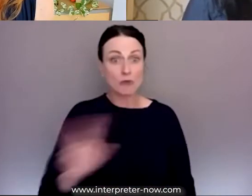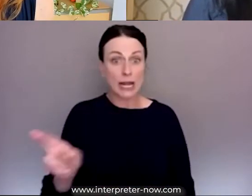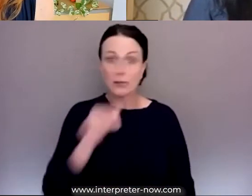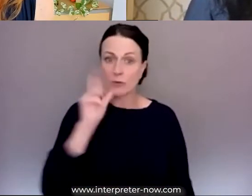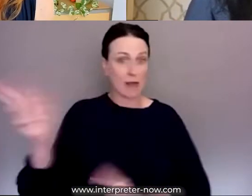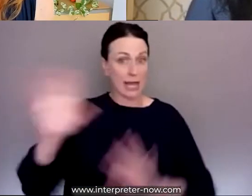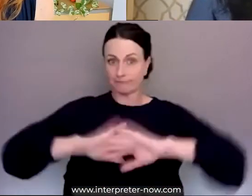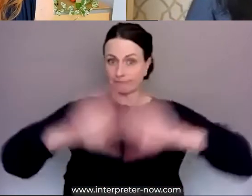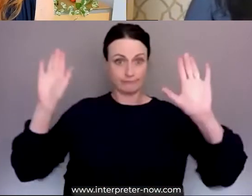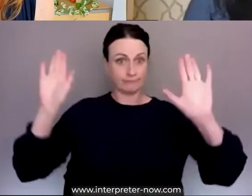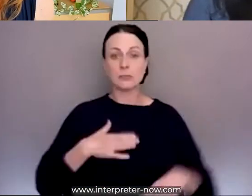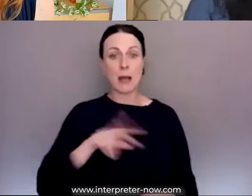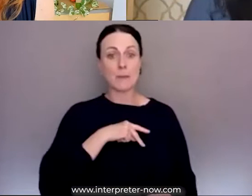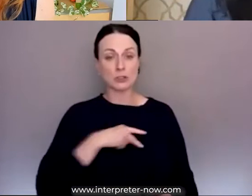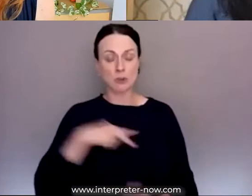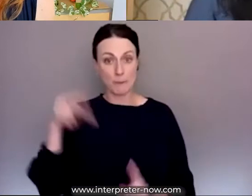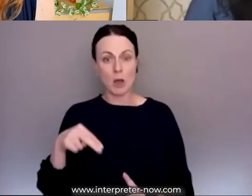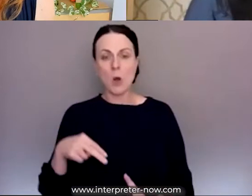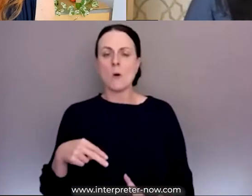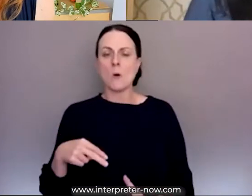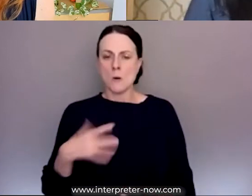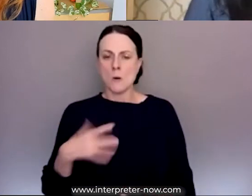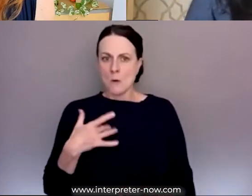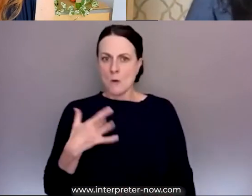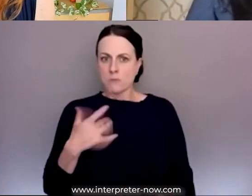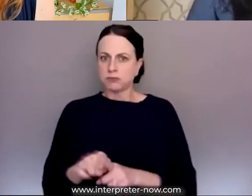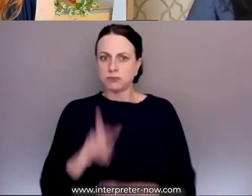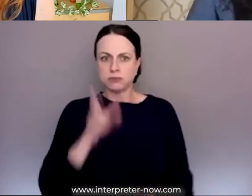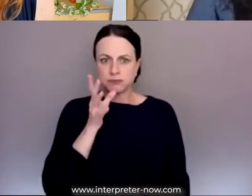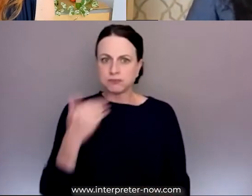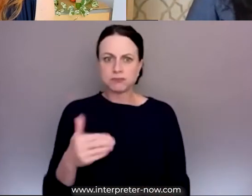And so, my personal take is I feel as a mom.